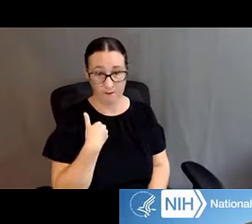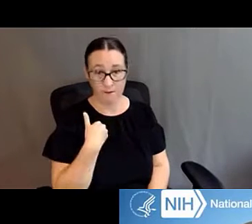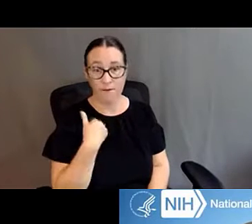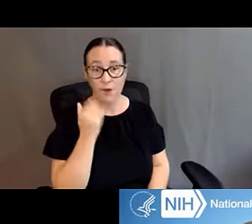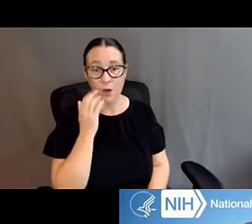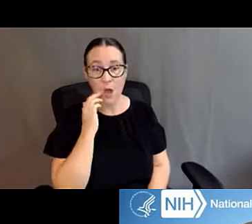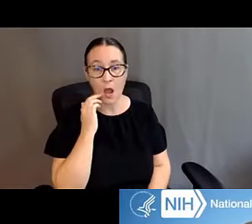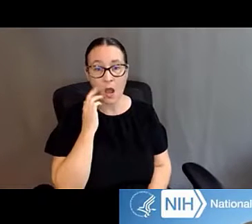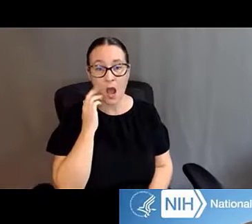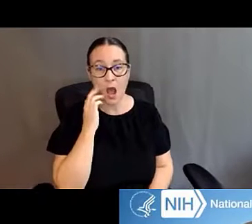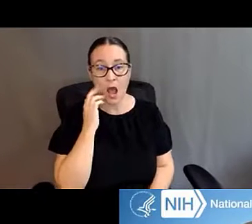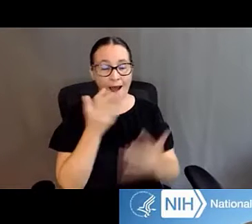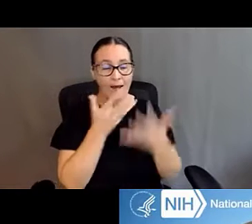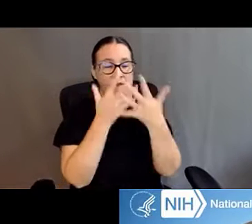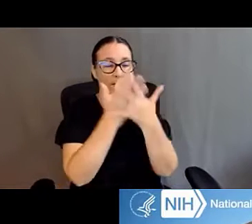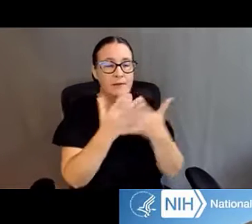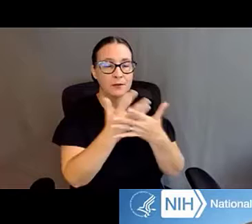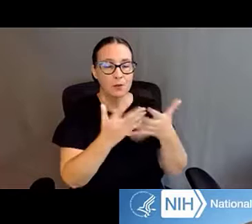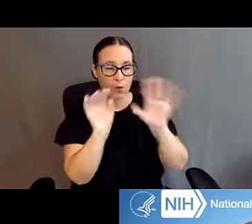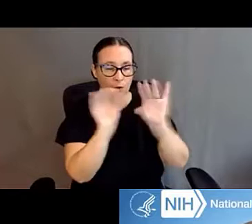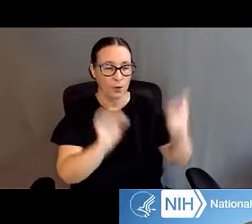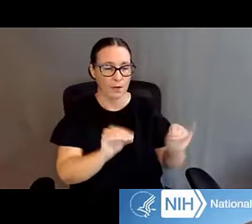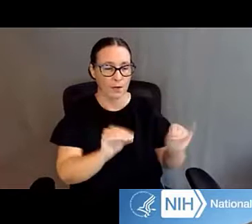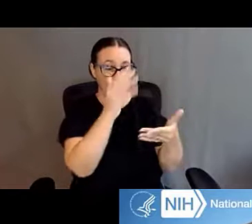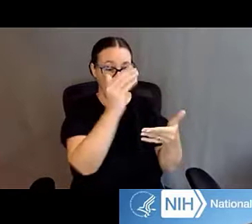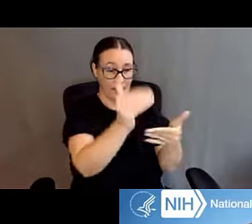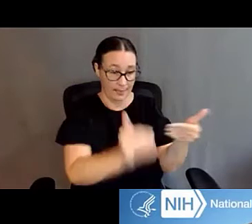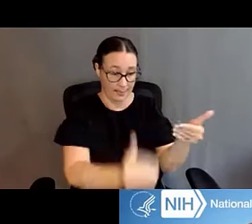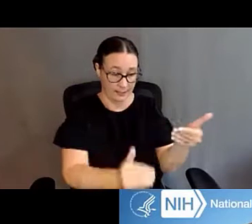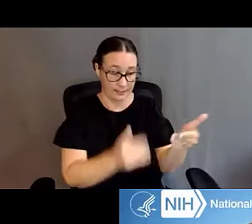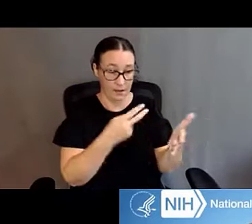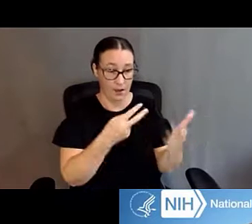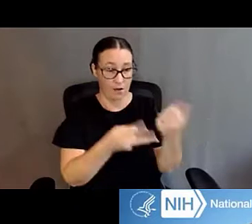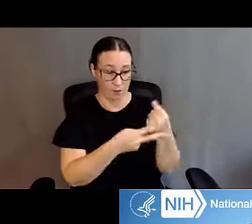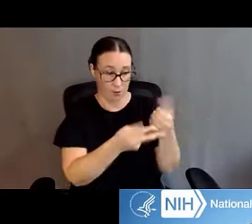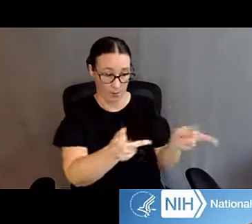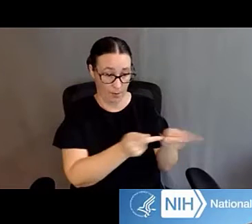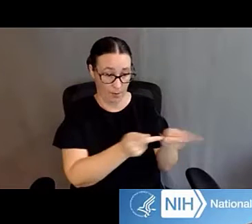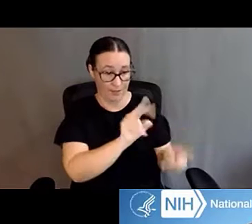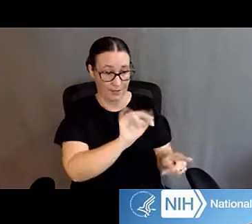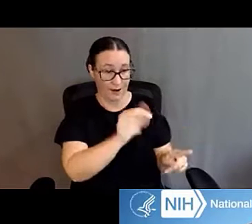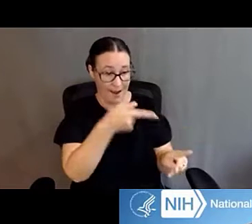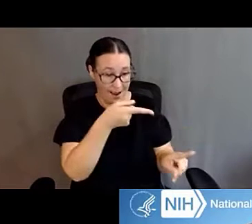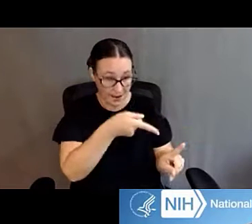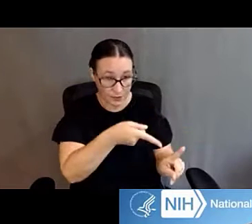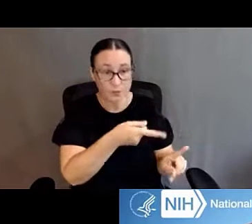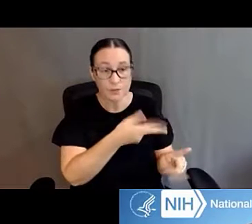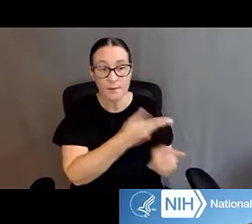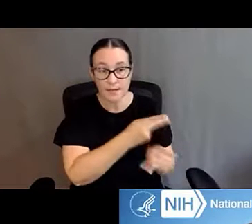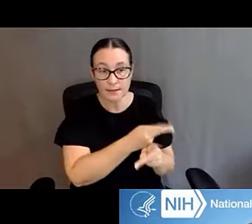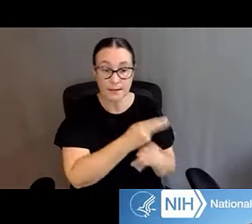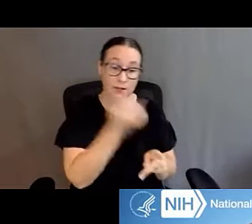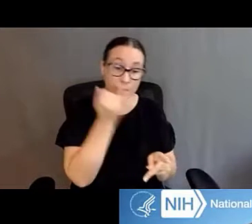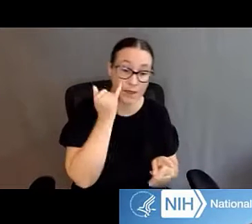filterable list of repositories that NIH maintains, and so if folks are looking for a place to start,